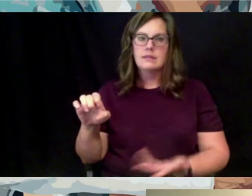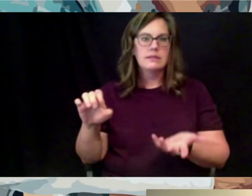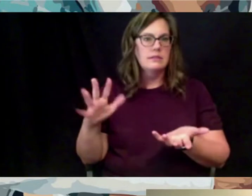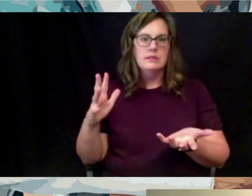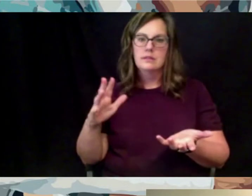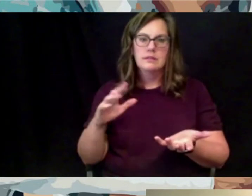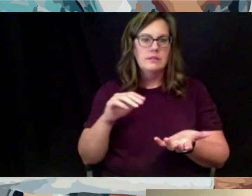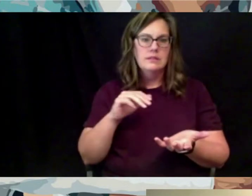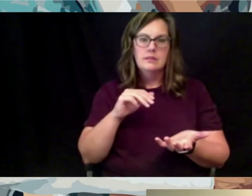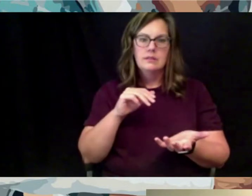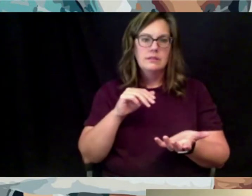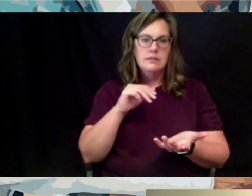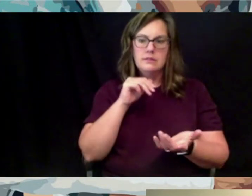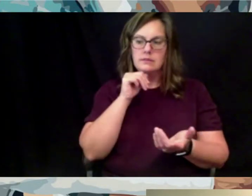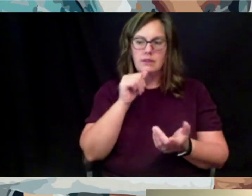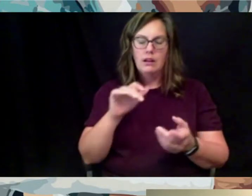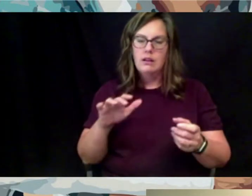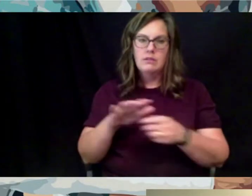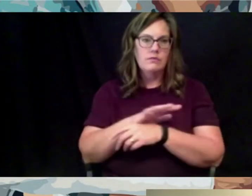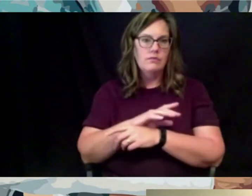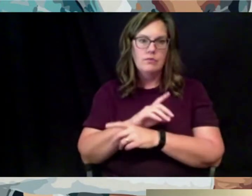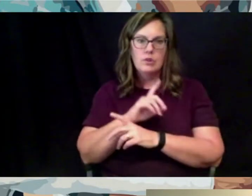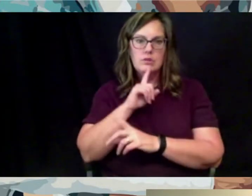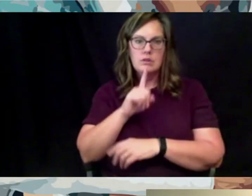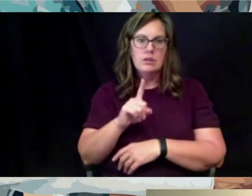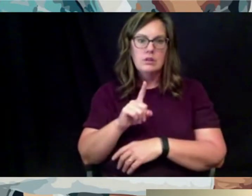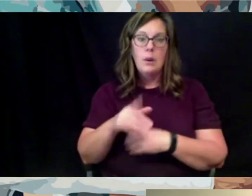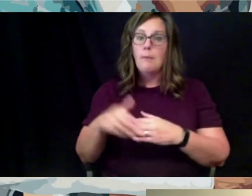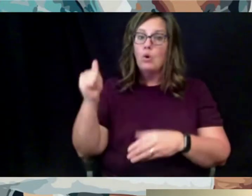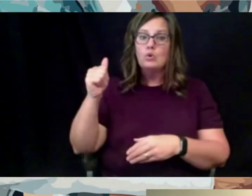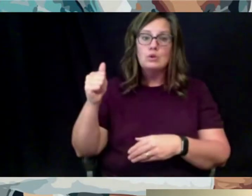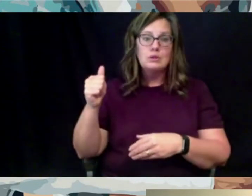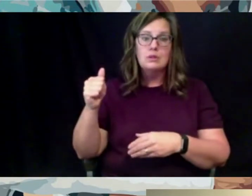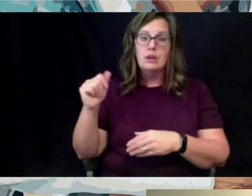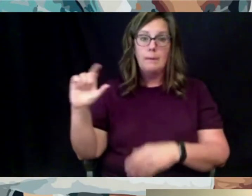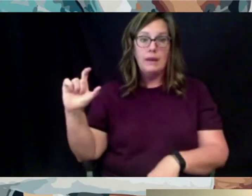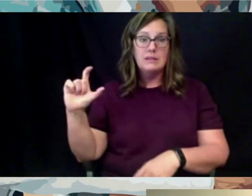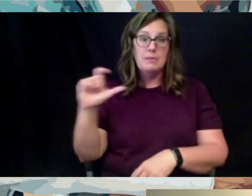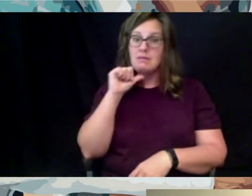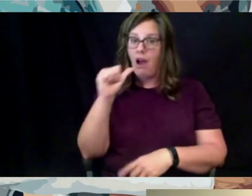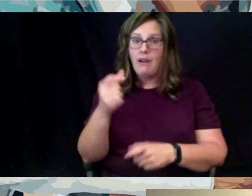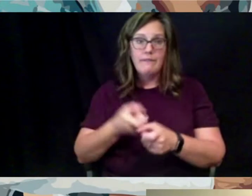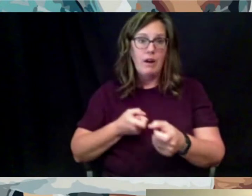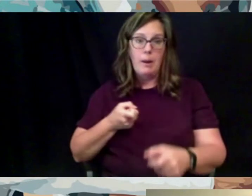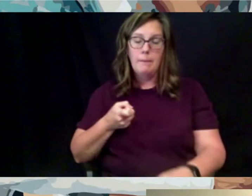overwhelming majority of muslims are not arab nor are they from the middle east um muslims come from